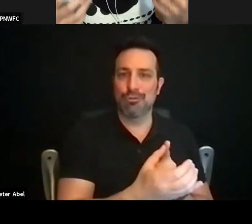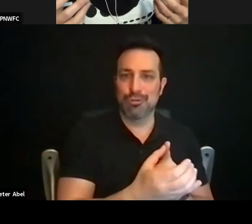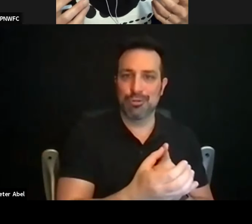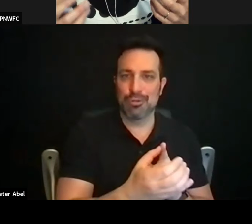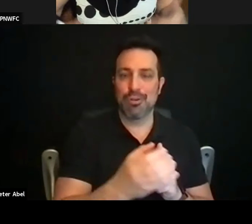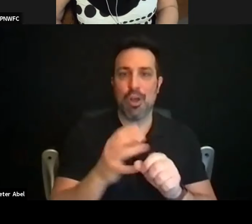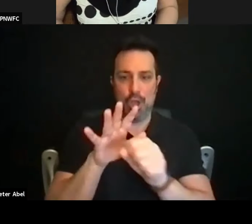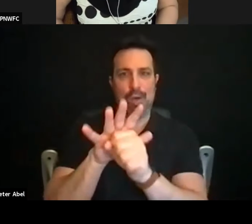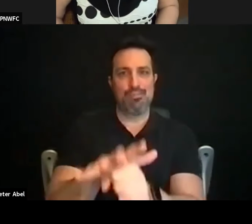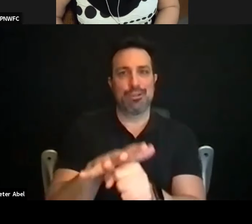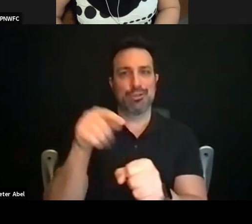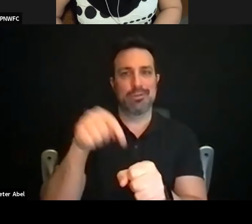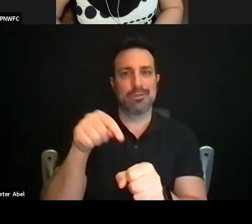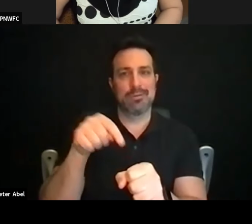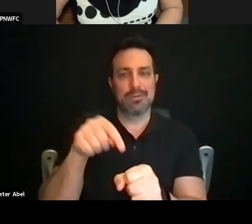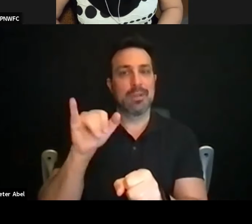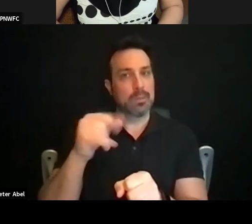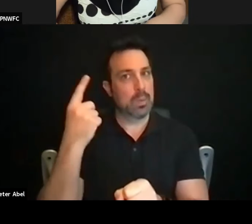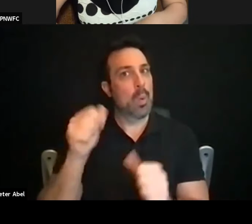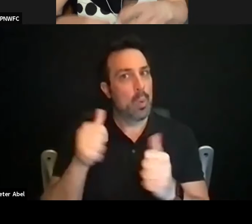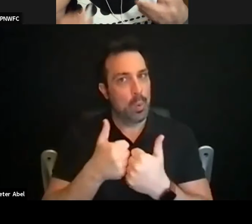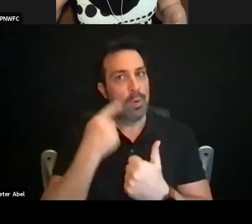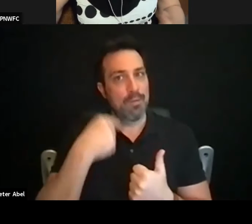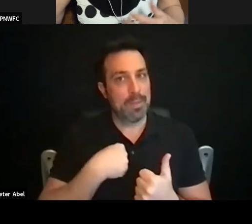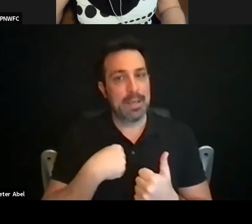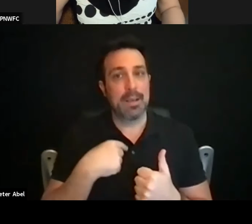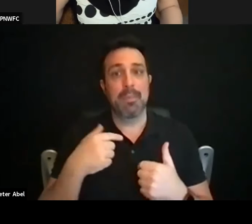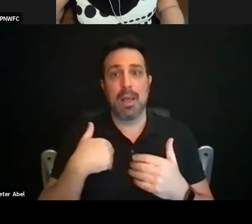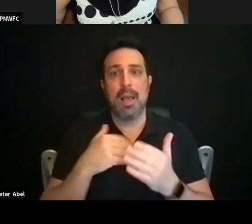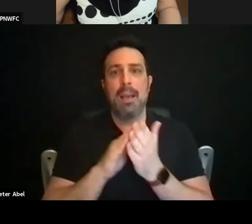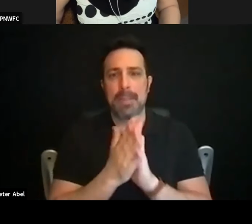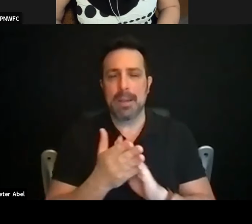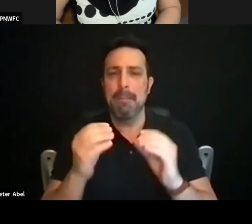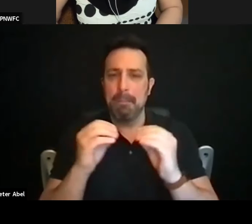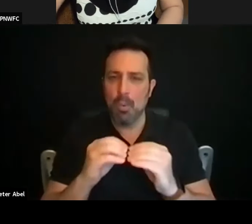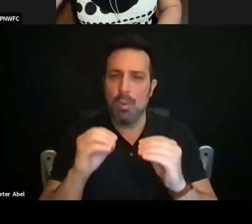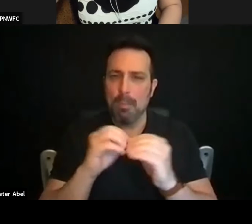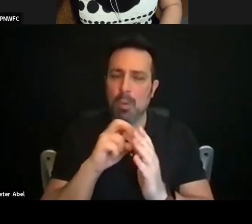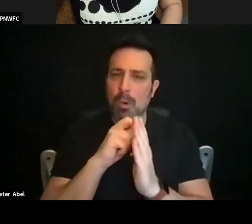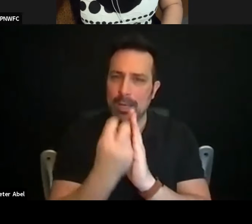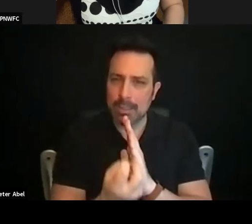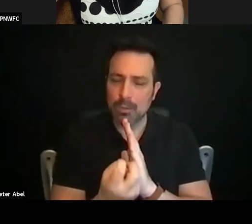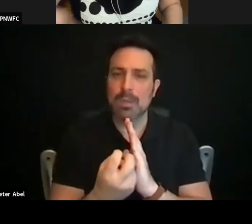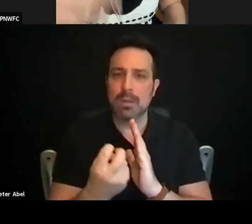retraining my brain to think of a future that doesn't involve the language